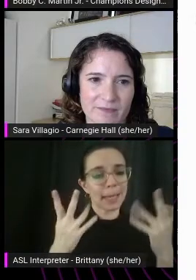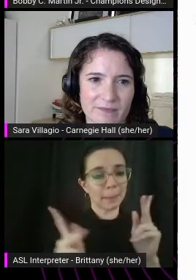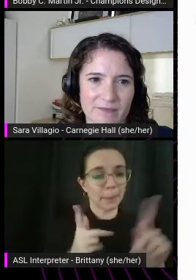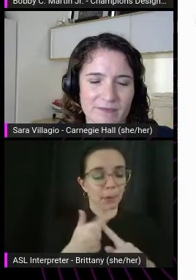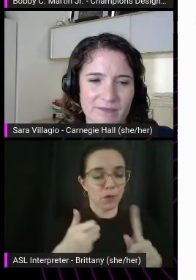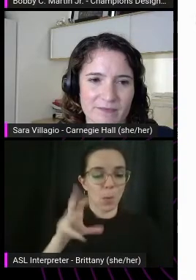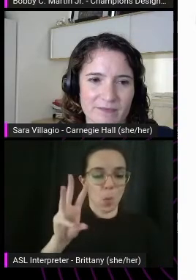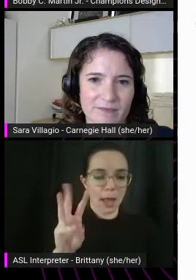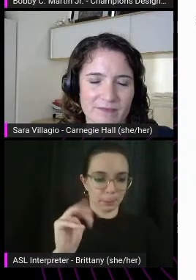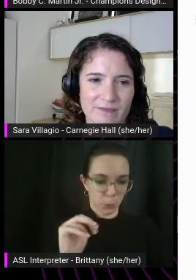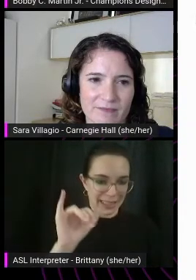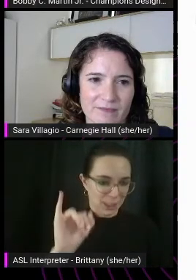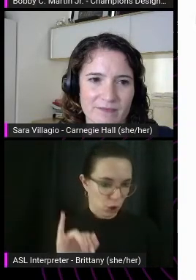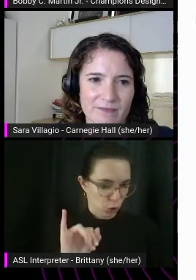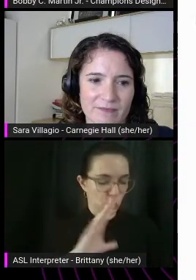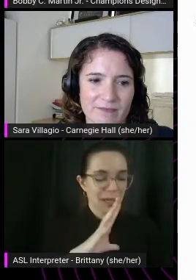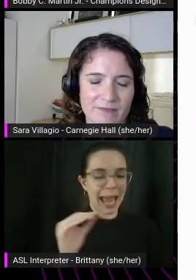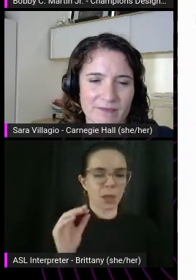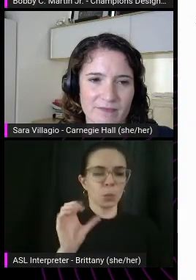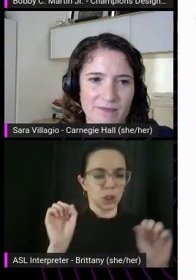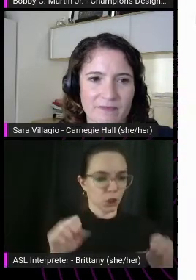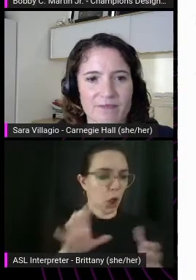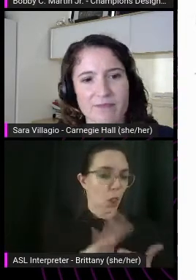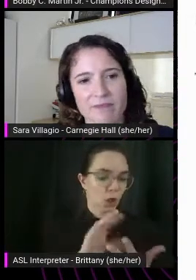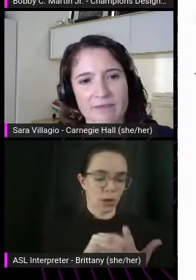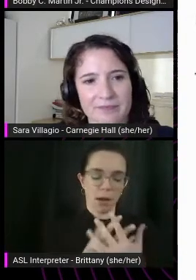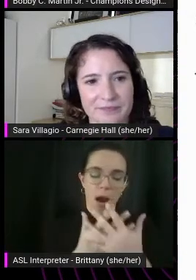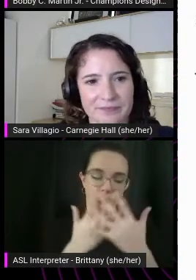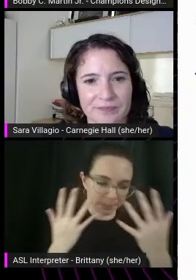and we were able to learn a lot. And we found out there's